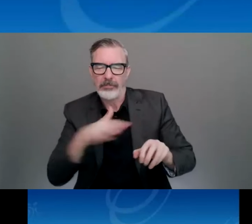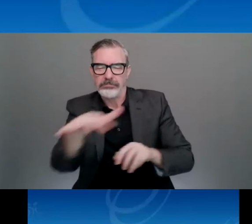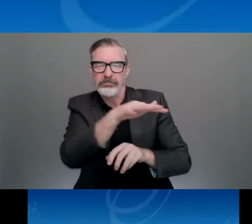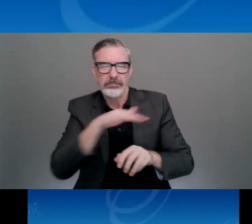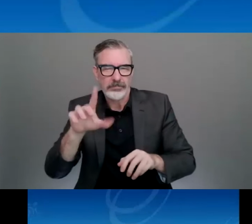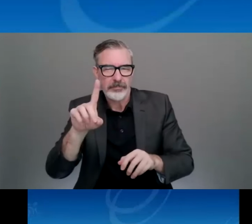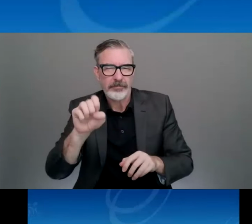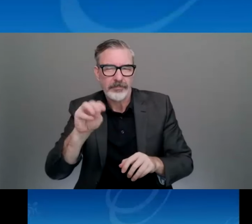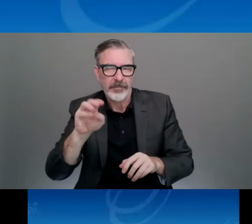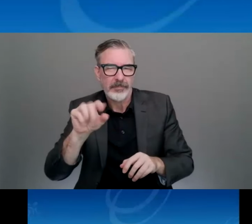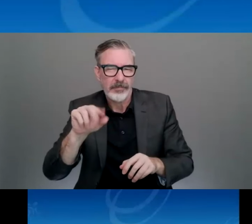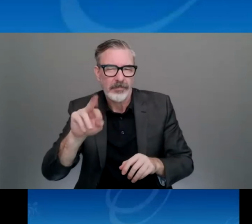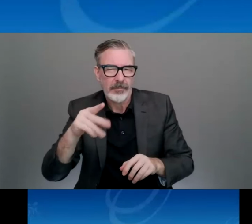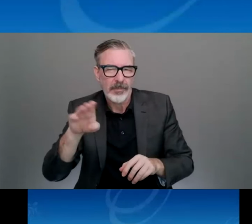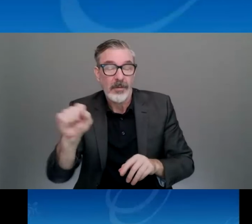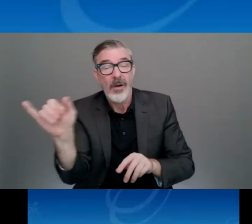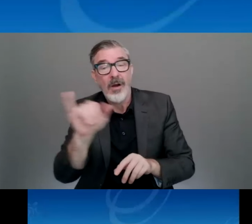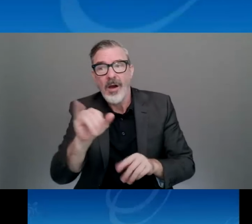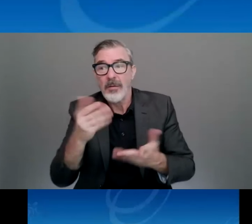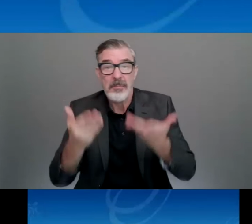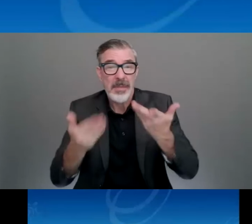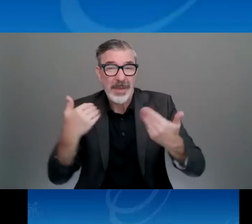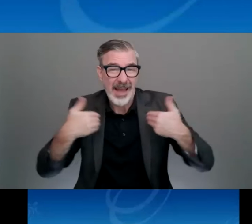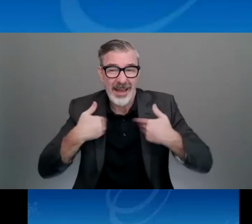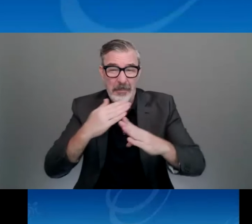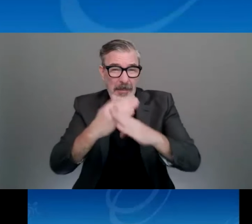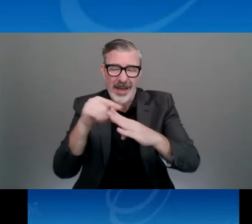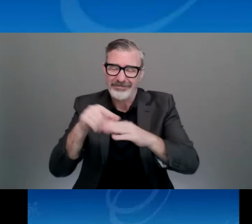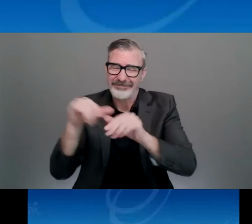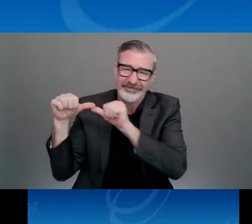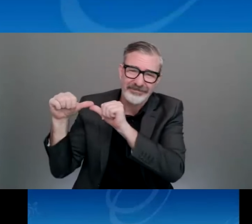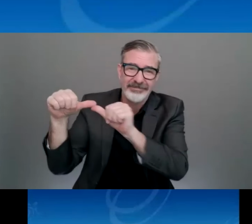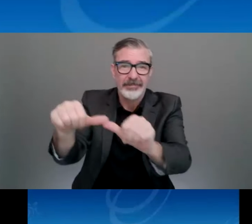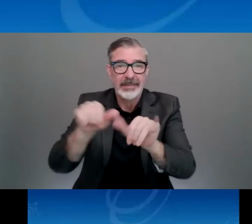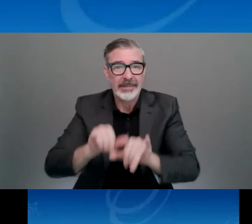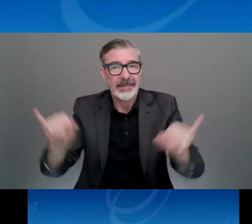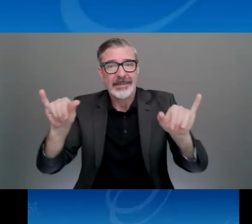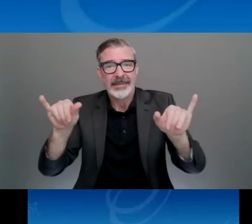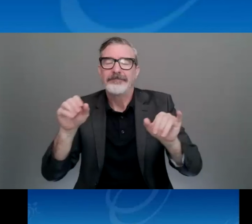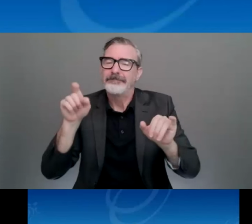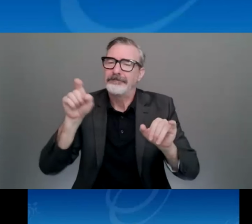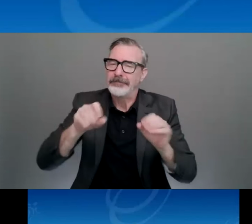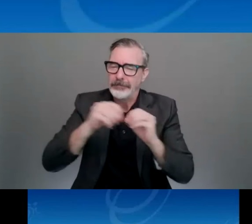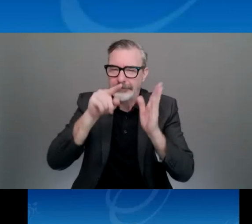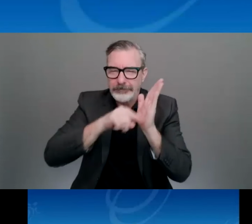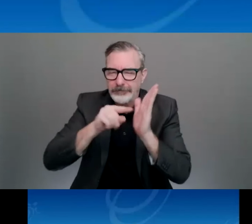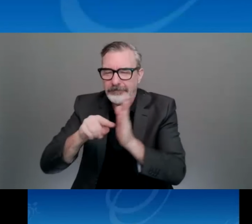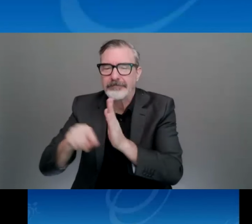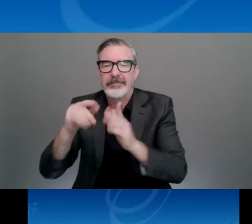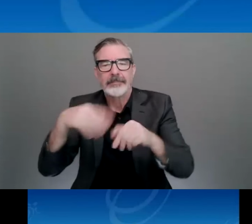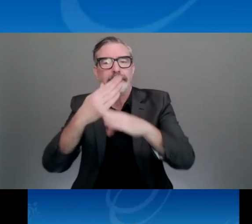Are there systemic barriers that are kind of maybe between certain levels and a stratum that we need to work through so we can unlock that potential for employees,